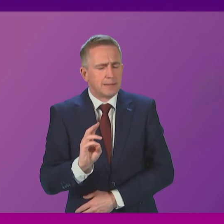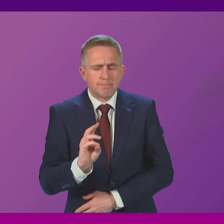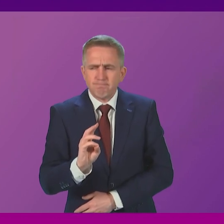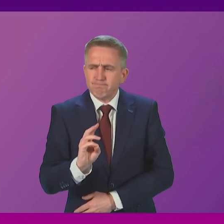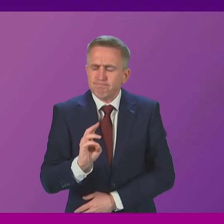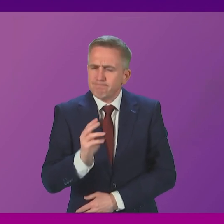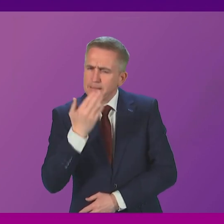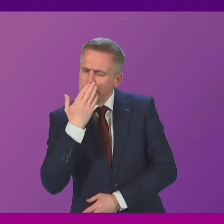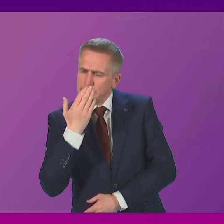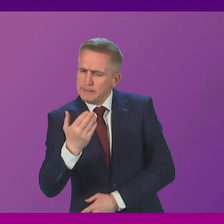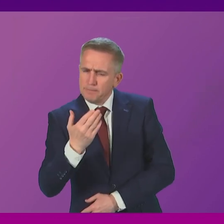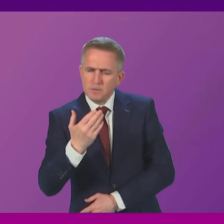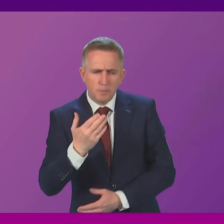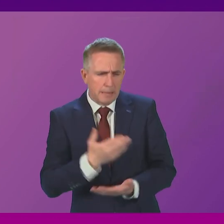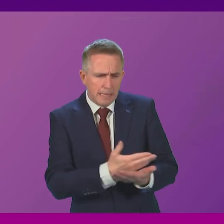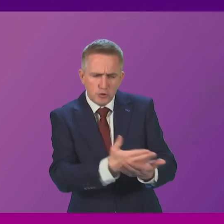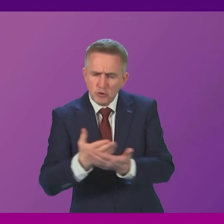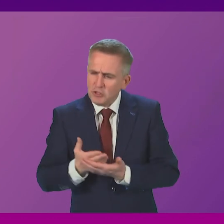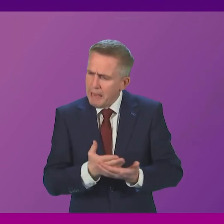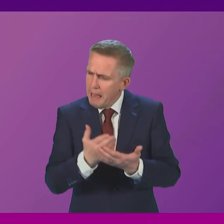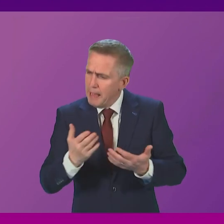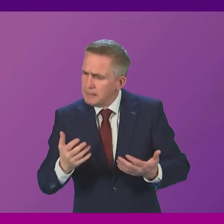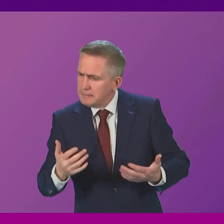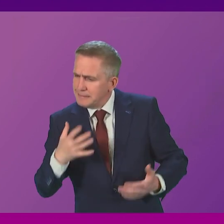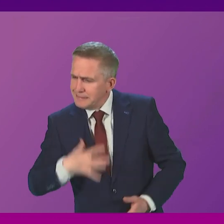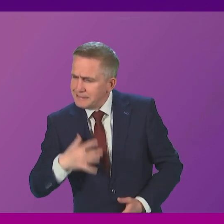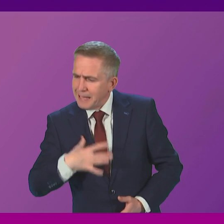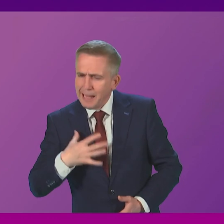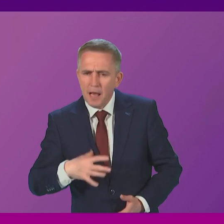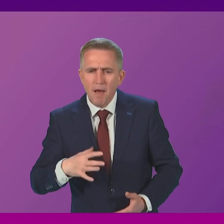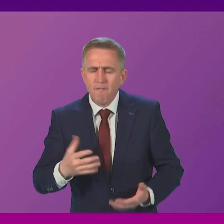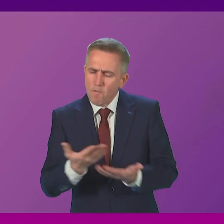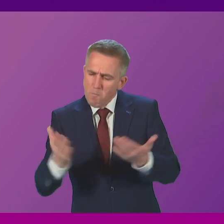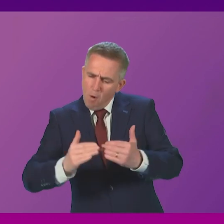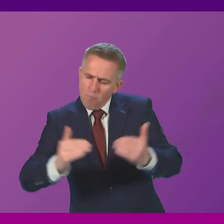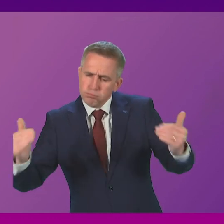across the chamber for a politics that is slightly less polarised and a bit less confrontational.